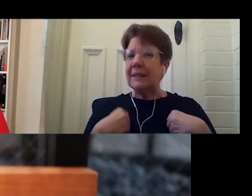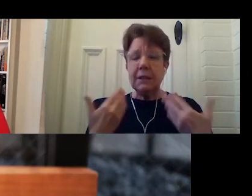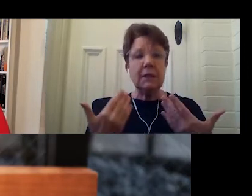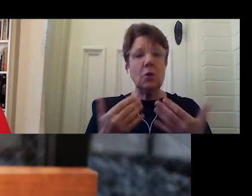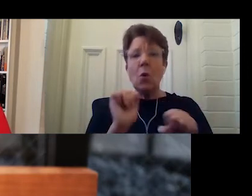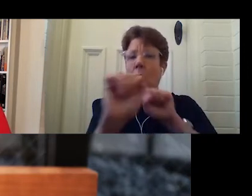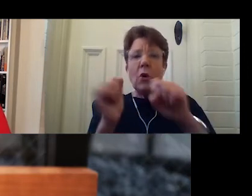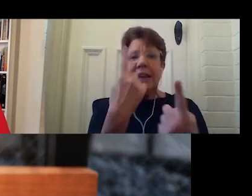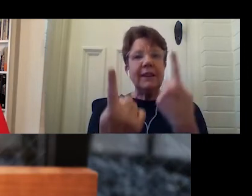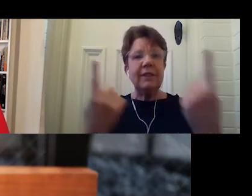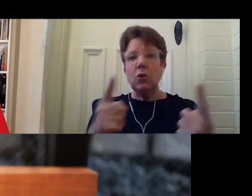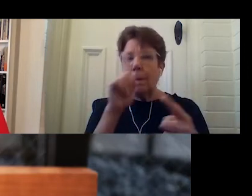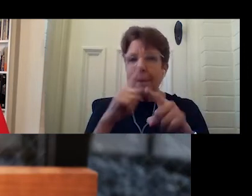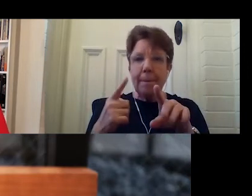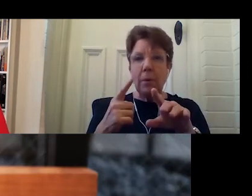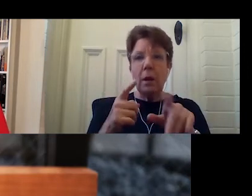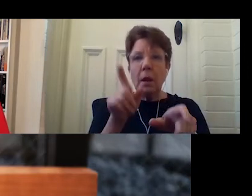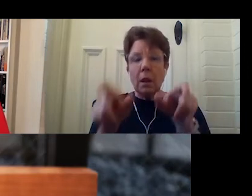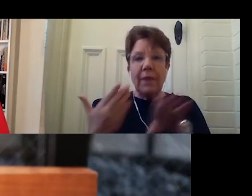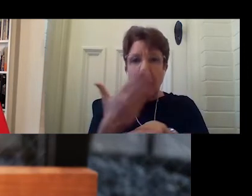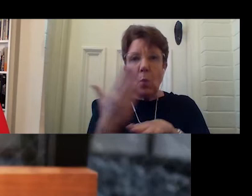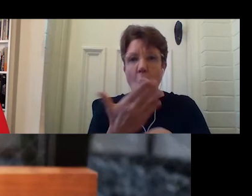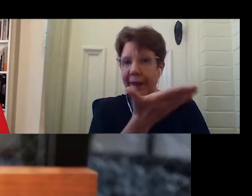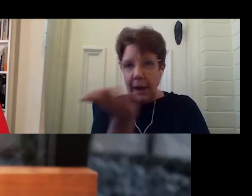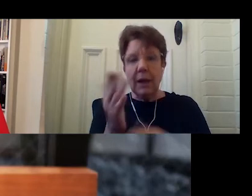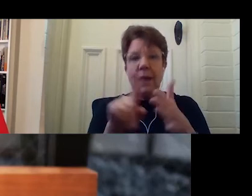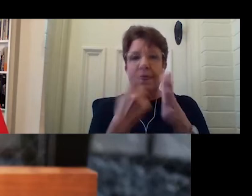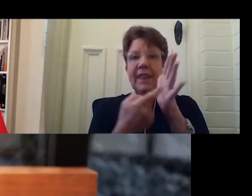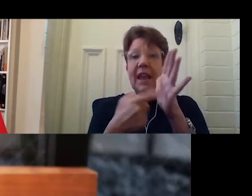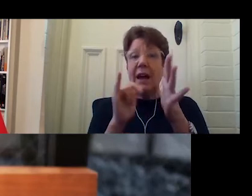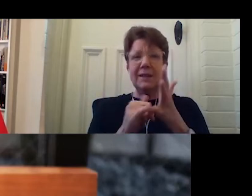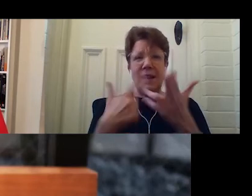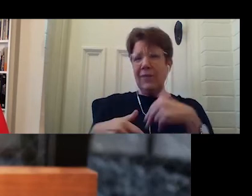practitioners who ignore what's happening in the world will be doing